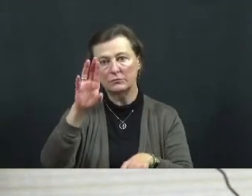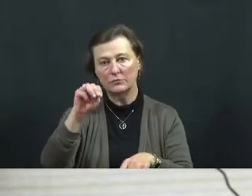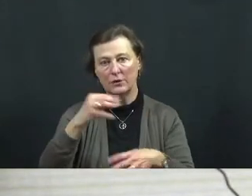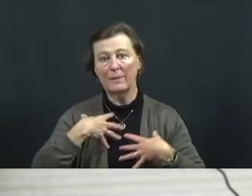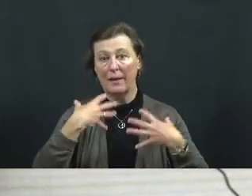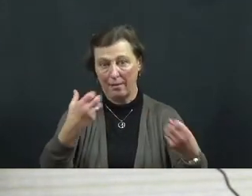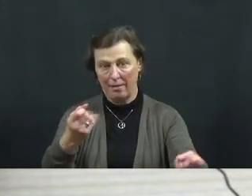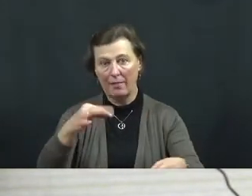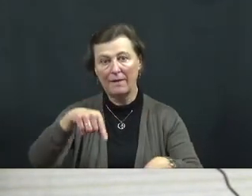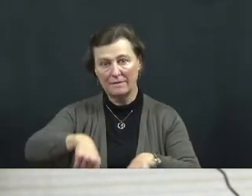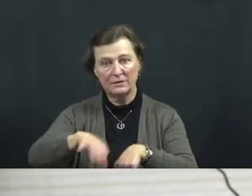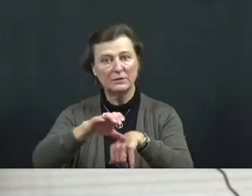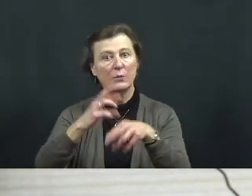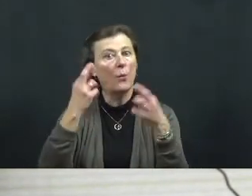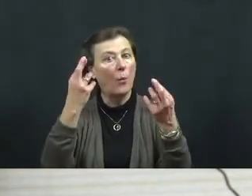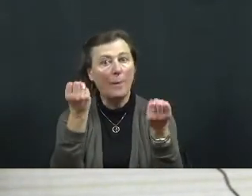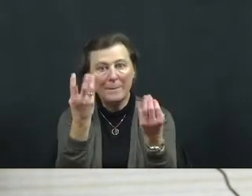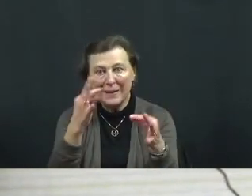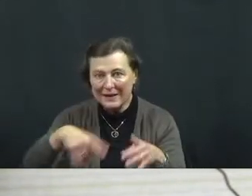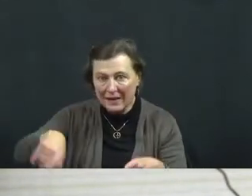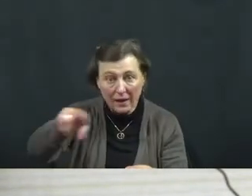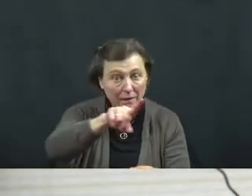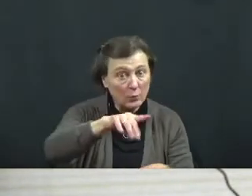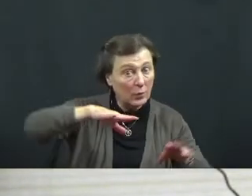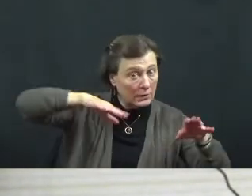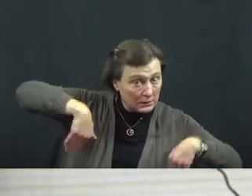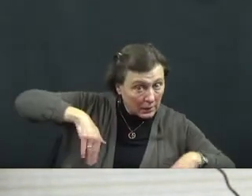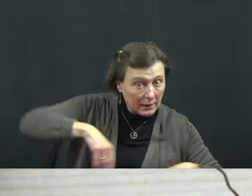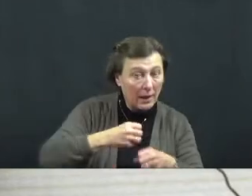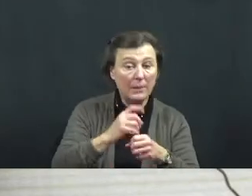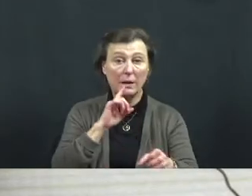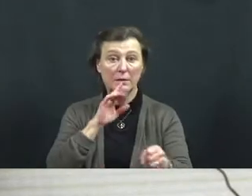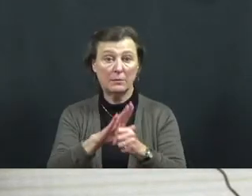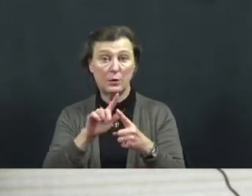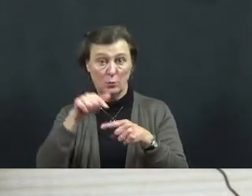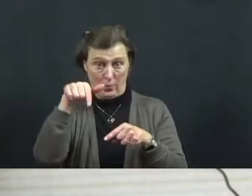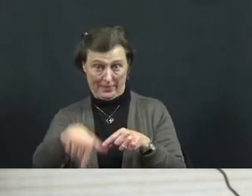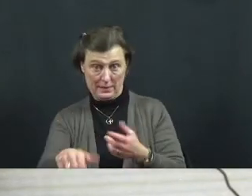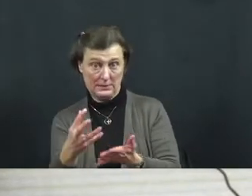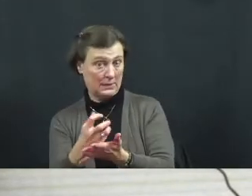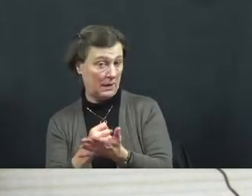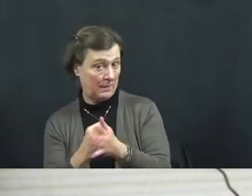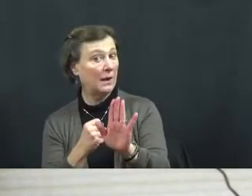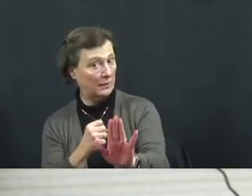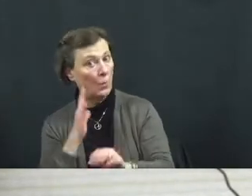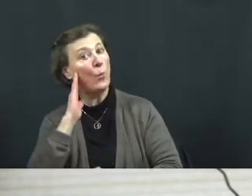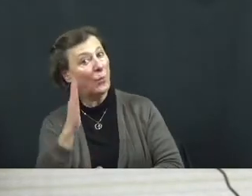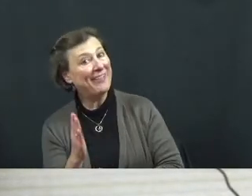I hope that a bunch of you, who did not make a commitment to this campaign, will do that